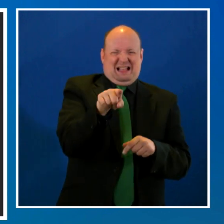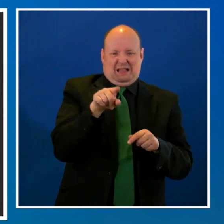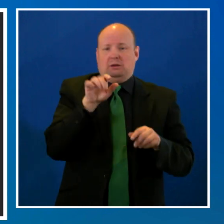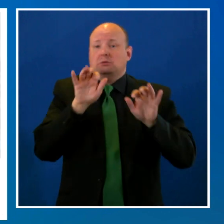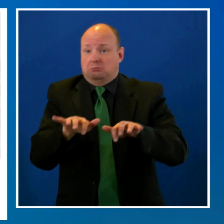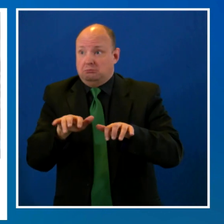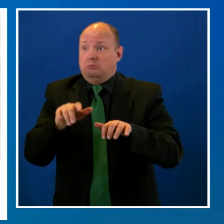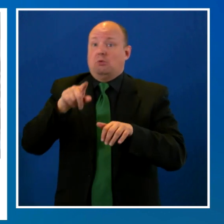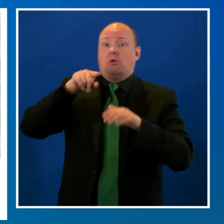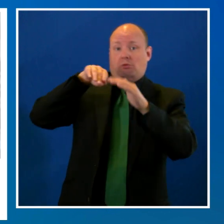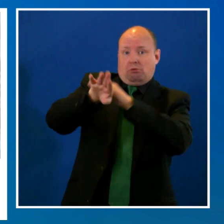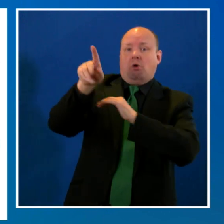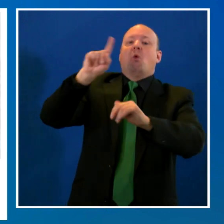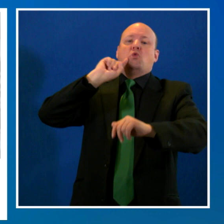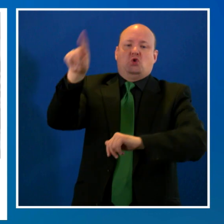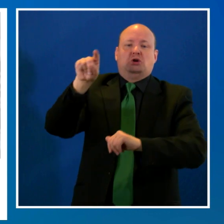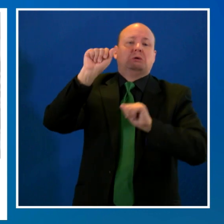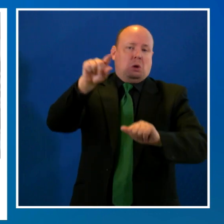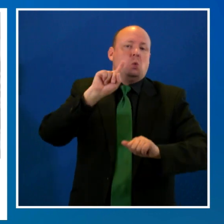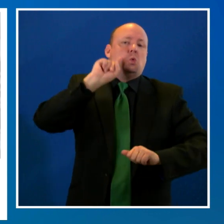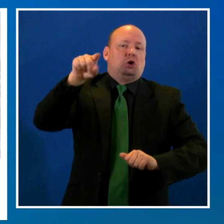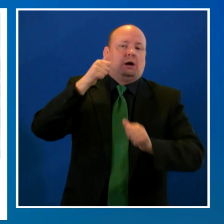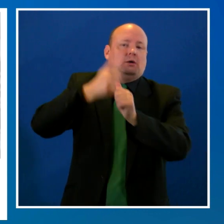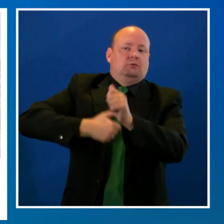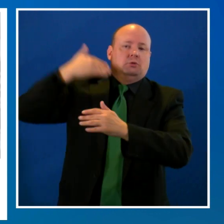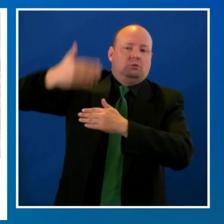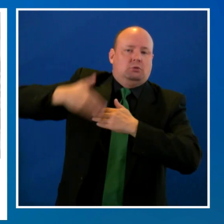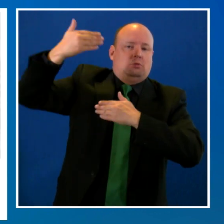And the federal government is now offering an additional order